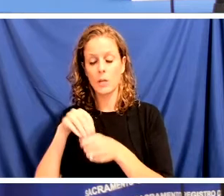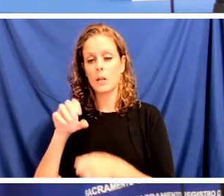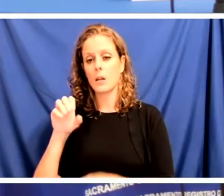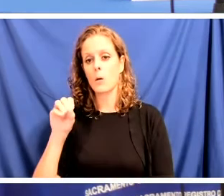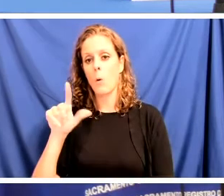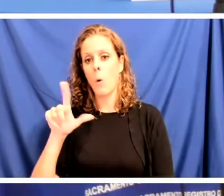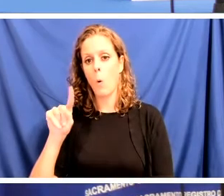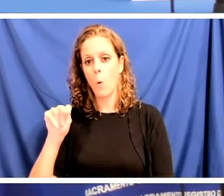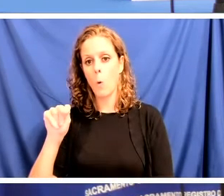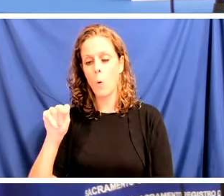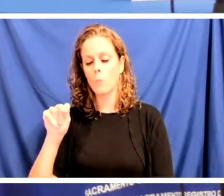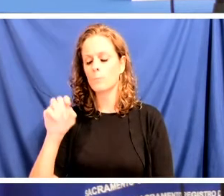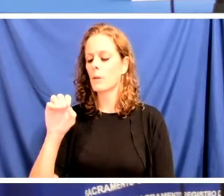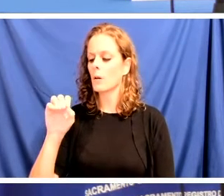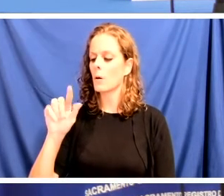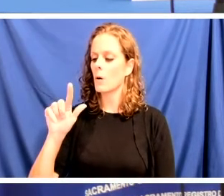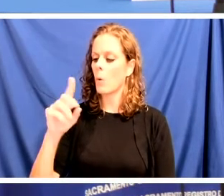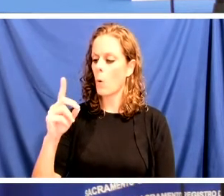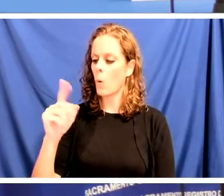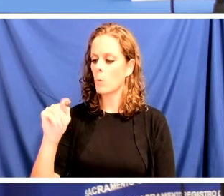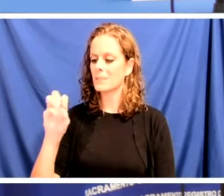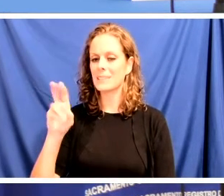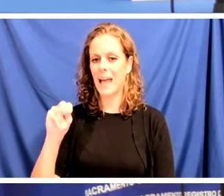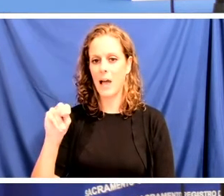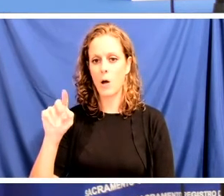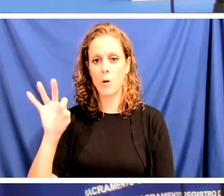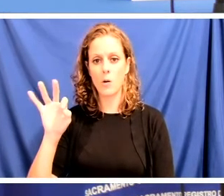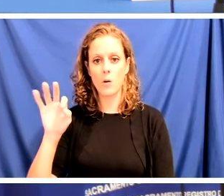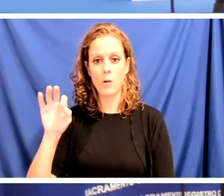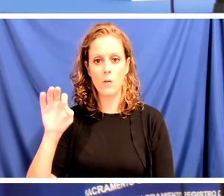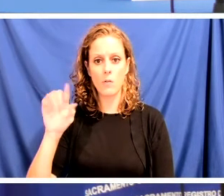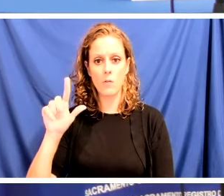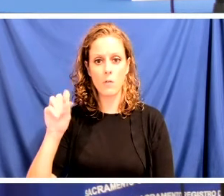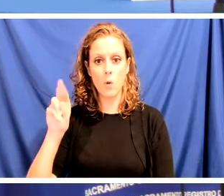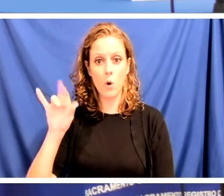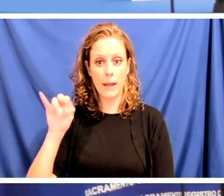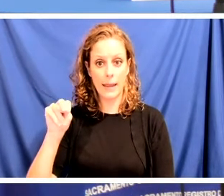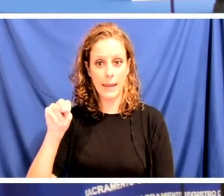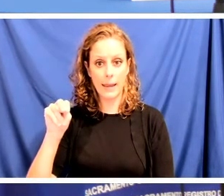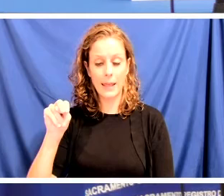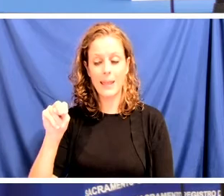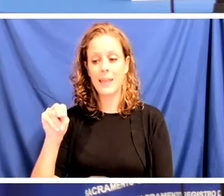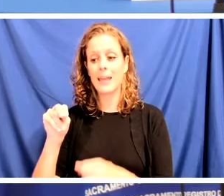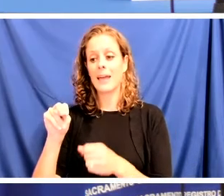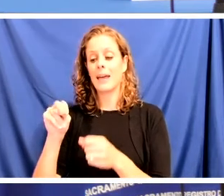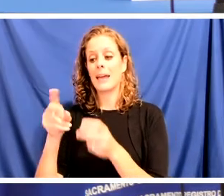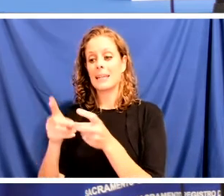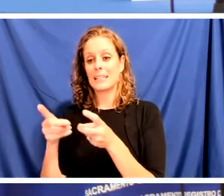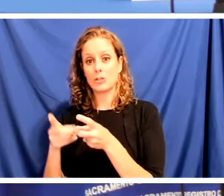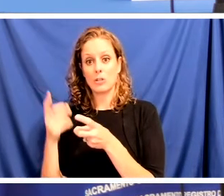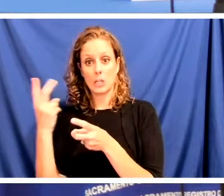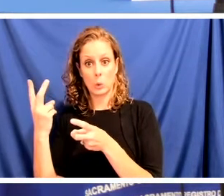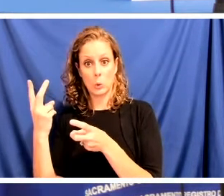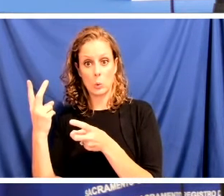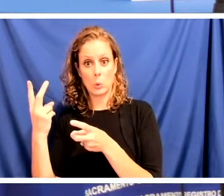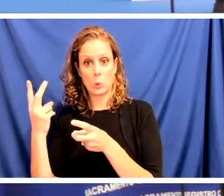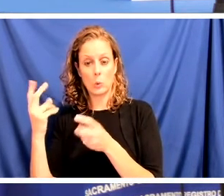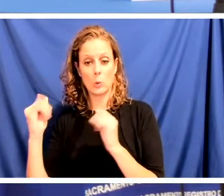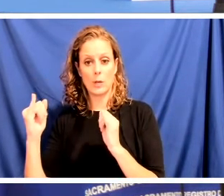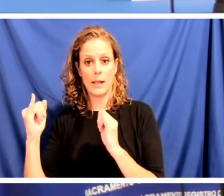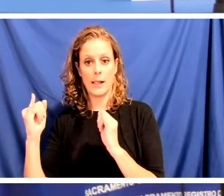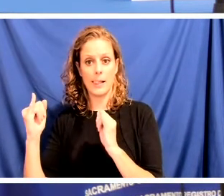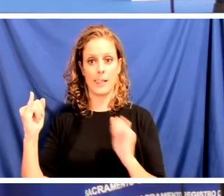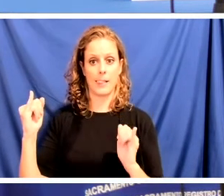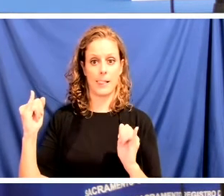SacGov: district to represented by my colleague supervisor Kennedy move to include the southern part of that same structure foreign road.